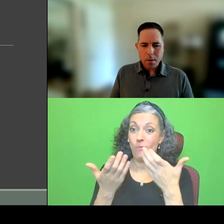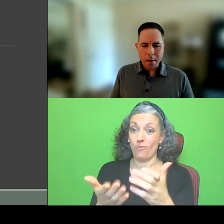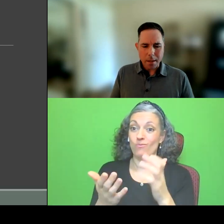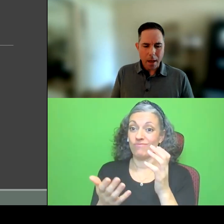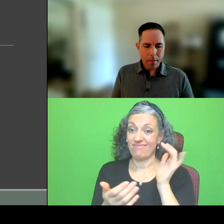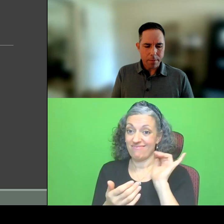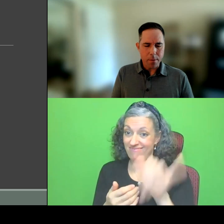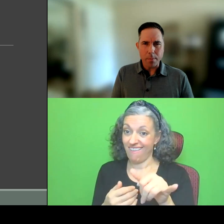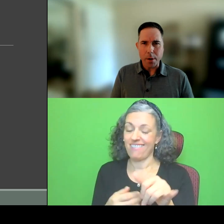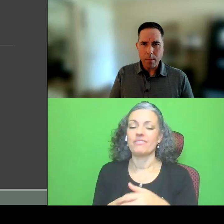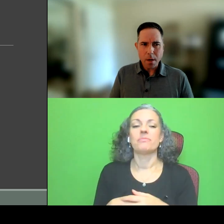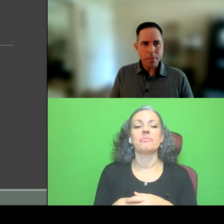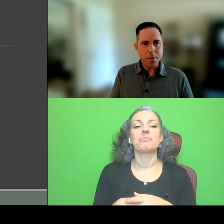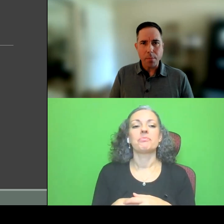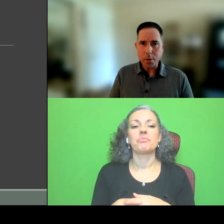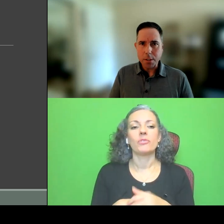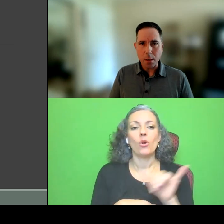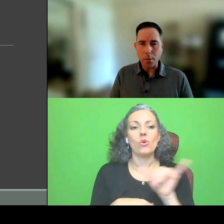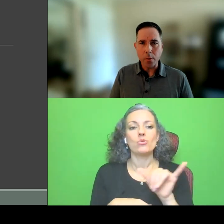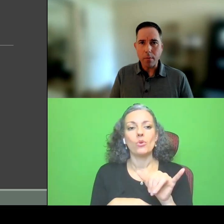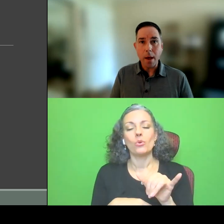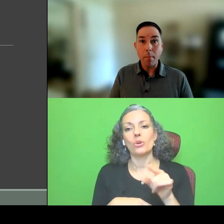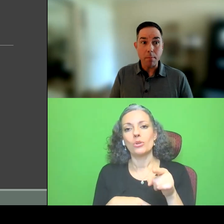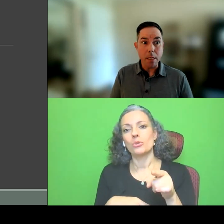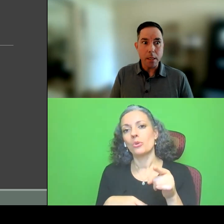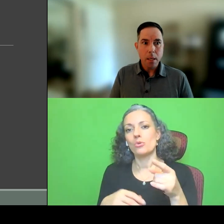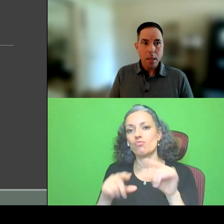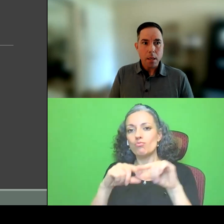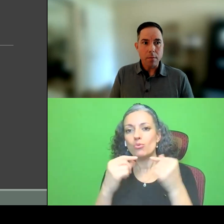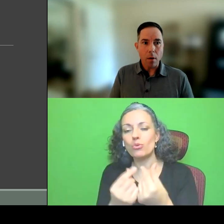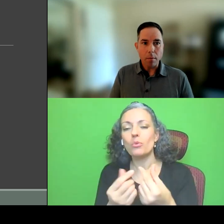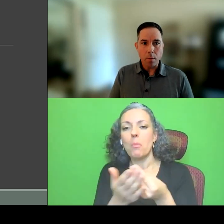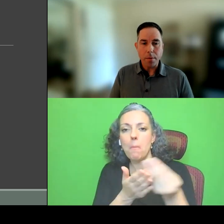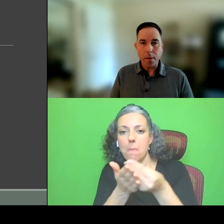You're also likely to have your procurement office, your purchasing group, whoever that might be, involved with